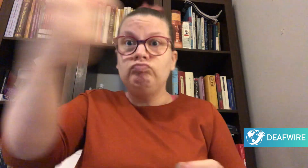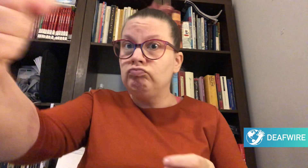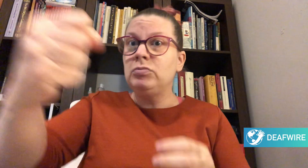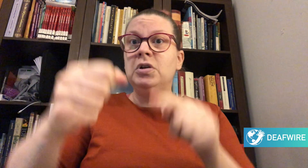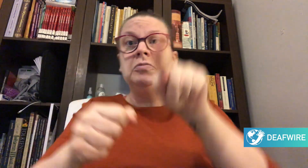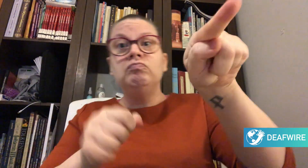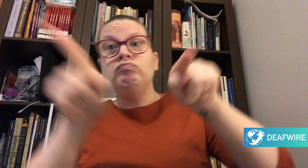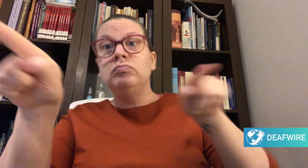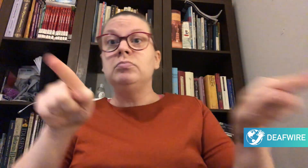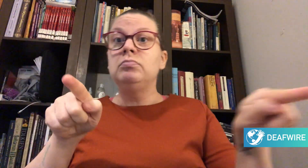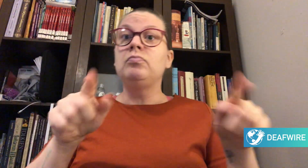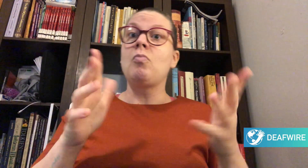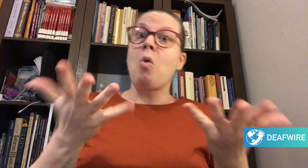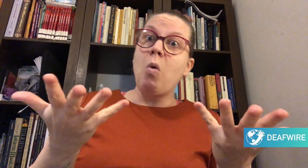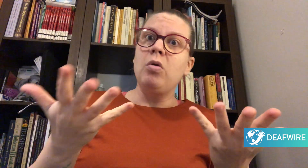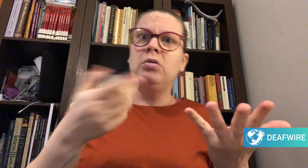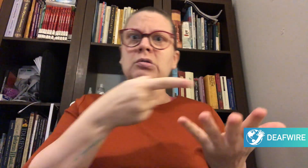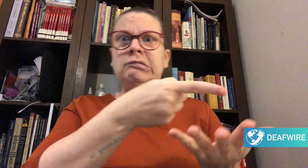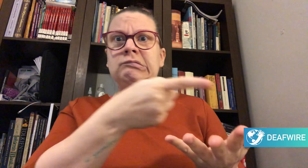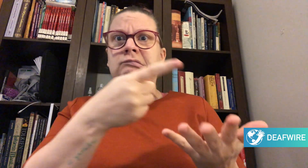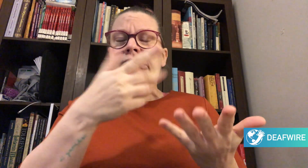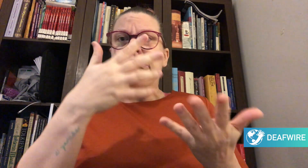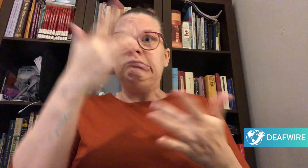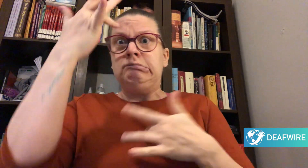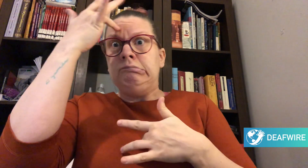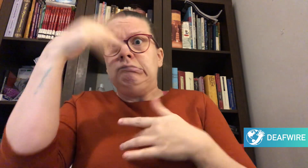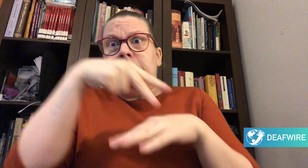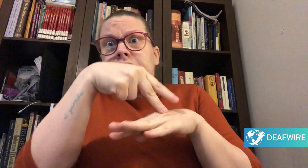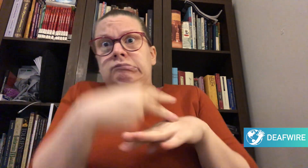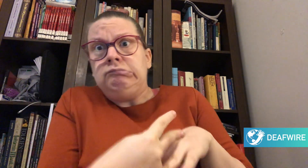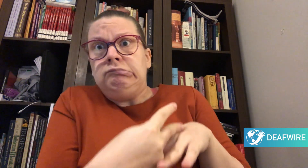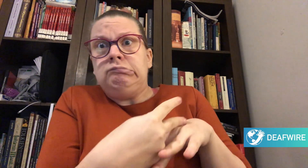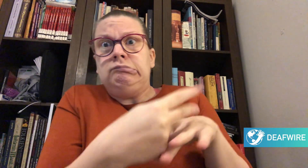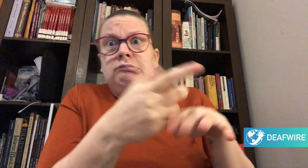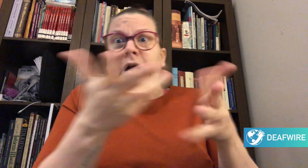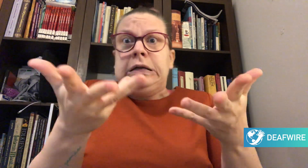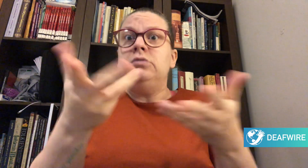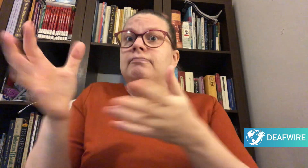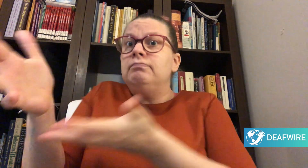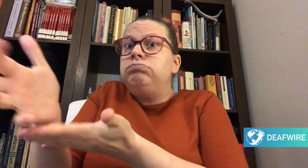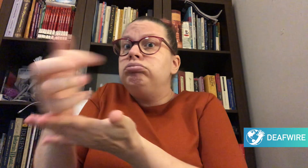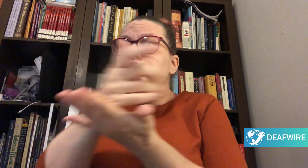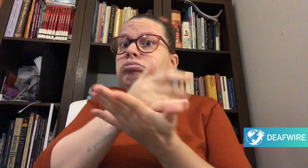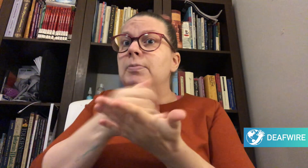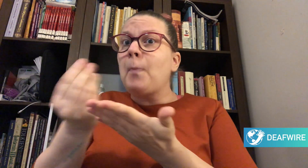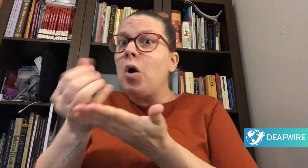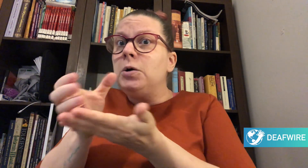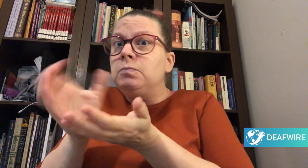could survive. Deaf clubs provided a lot of support and